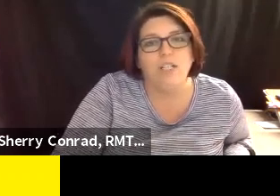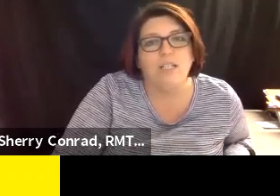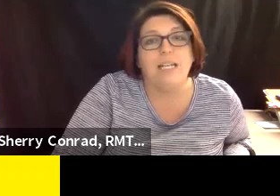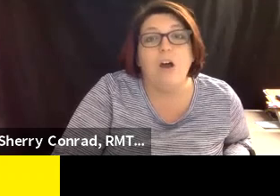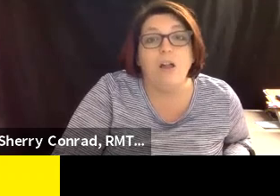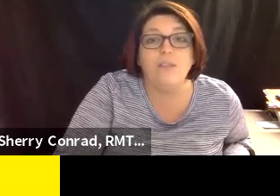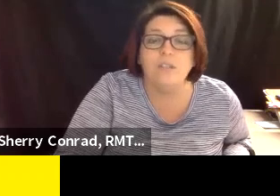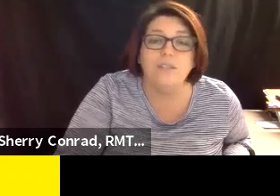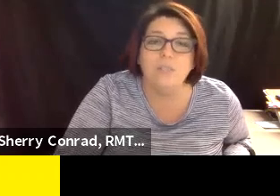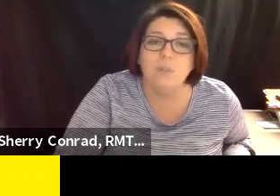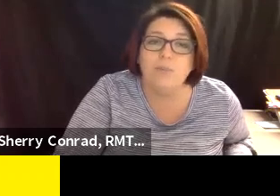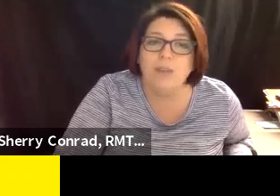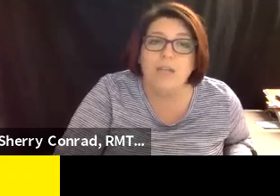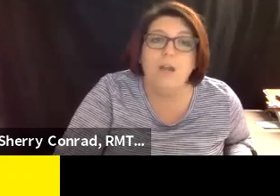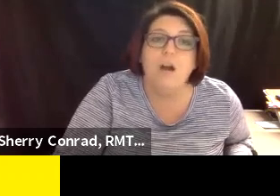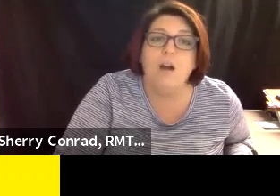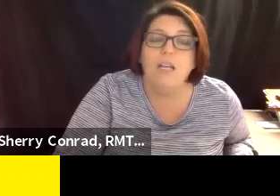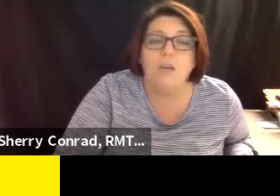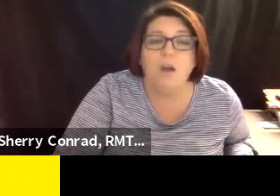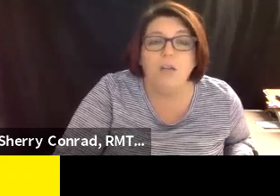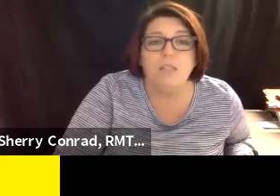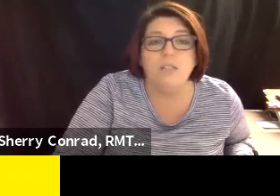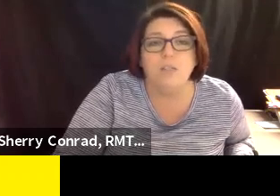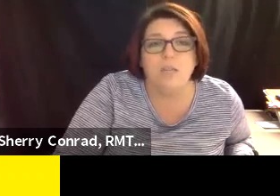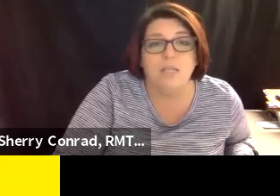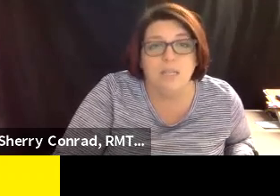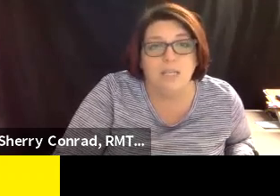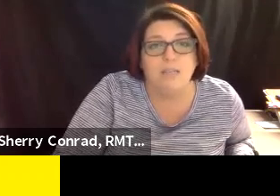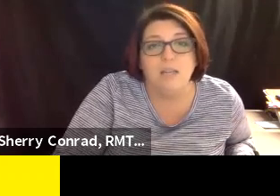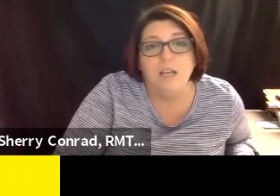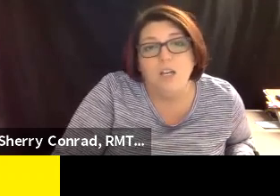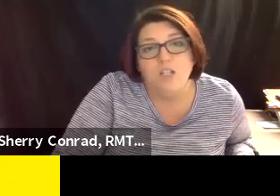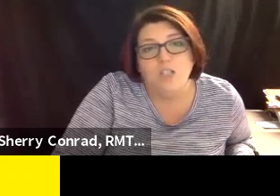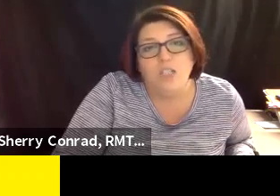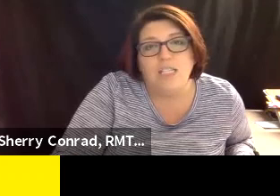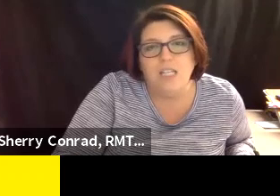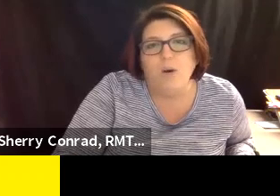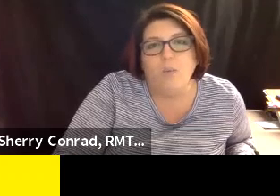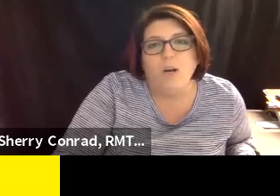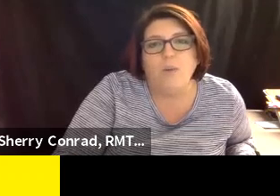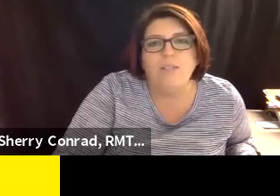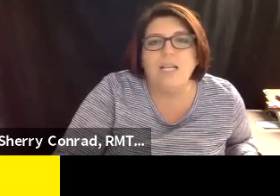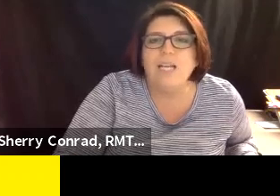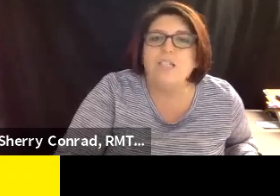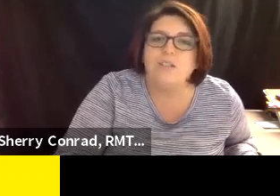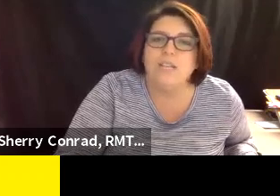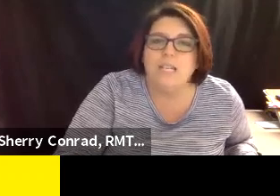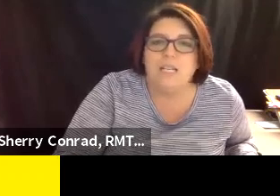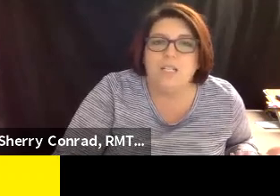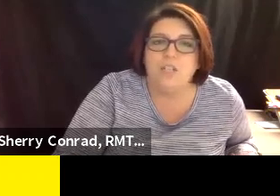and all of the services we provide are at no cost to the attendees. To continue our work, we have to collect survey data